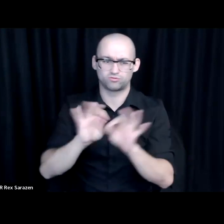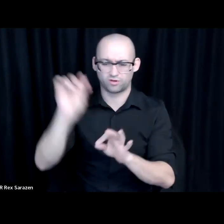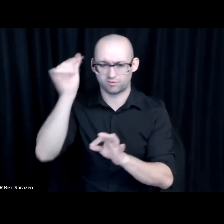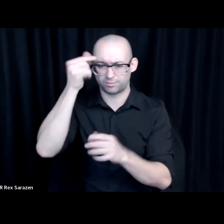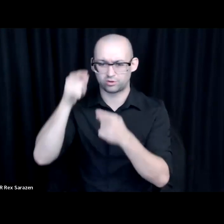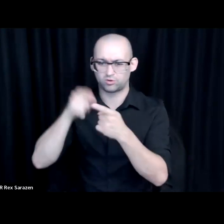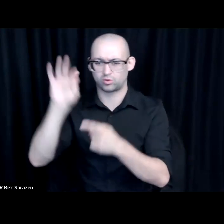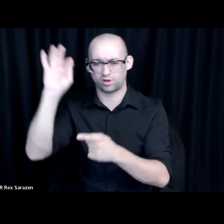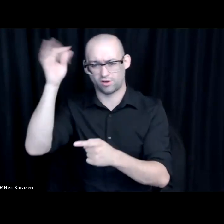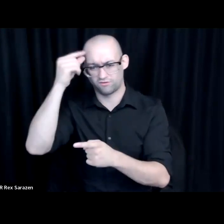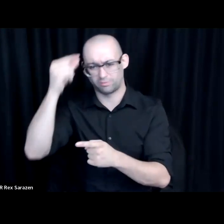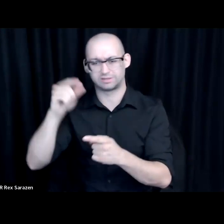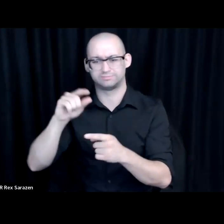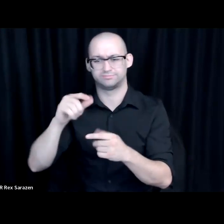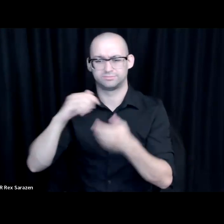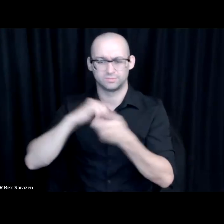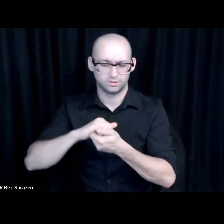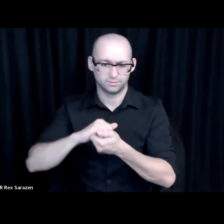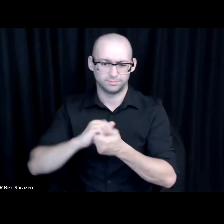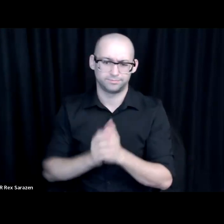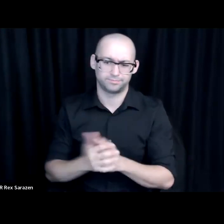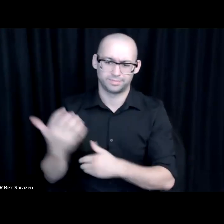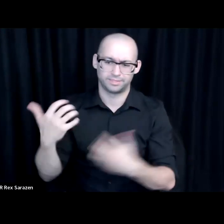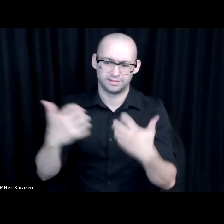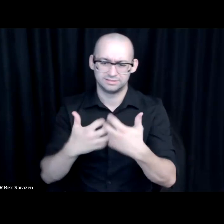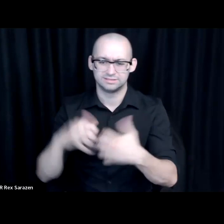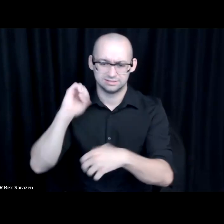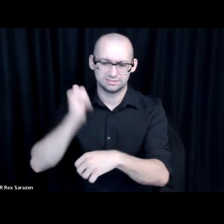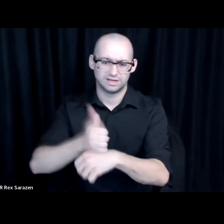In implementing the Governor's policy priorities related to Tribal Nations, Native communities,